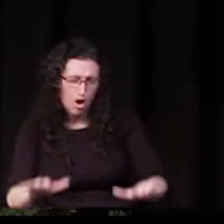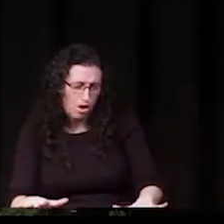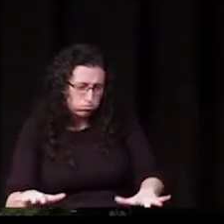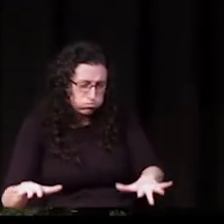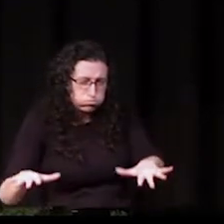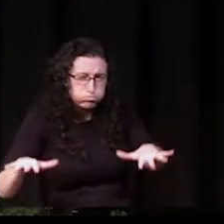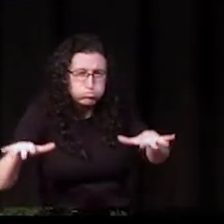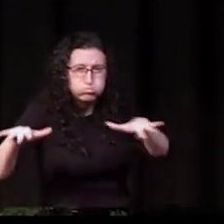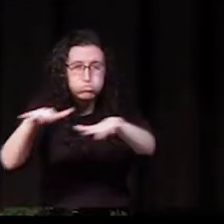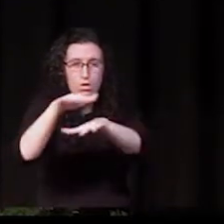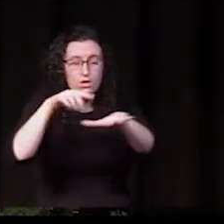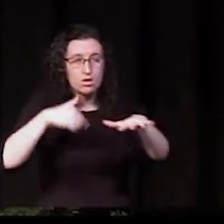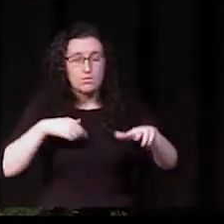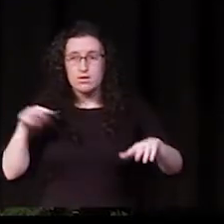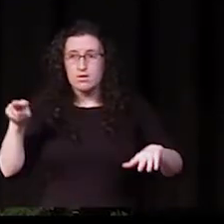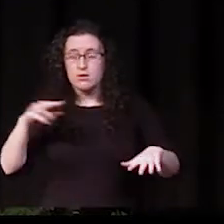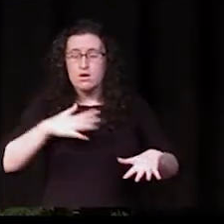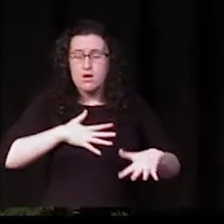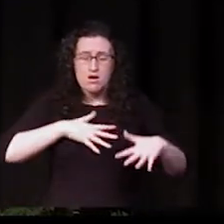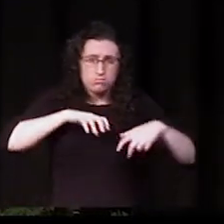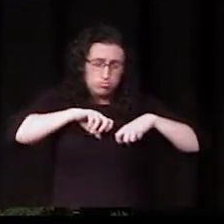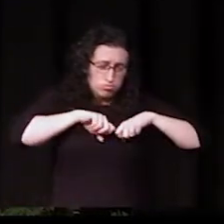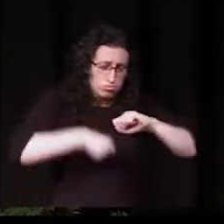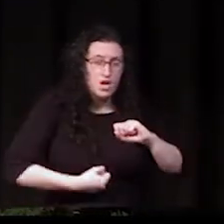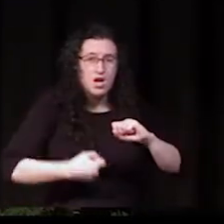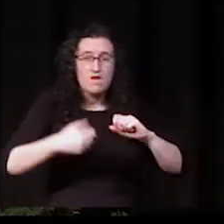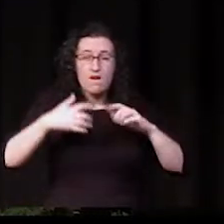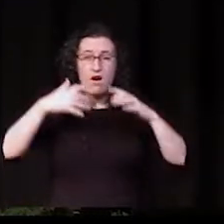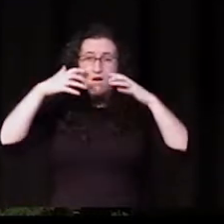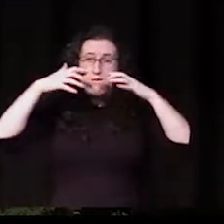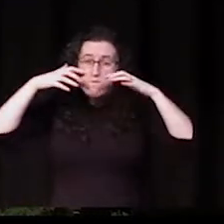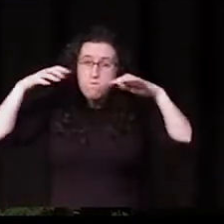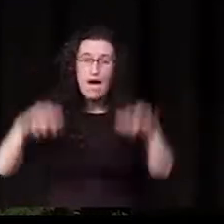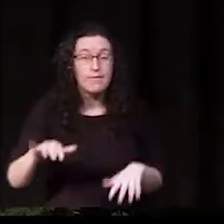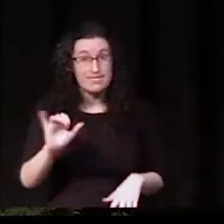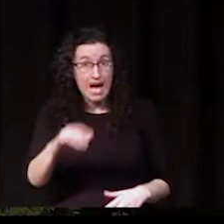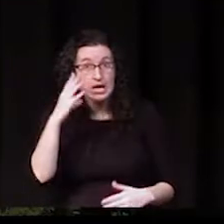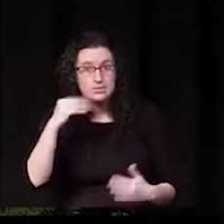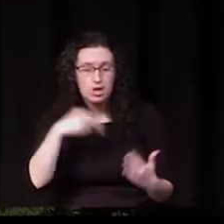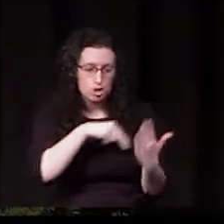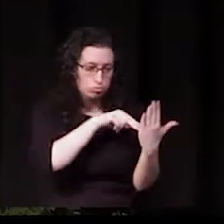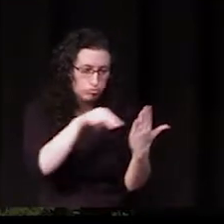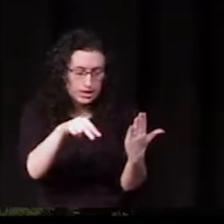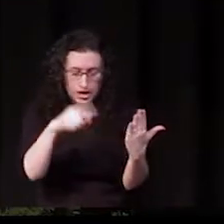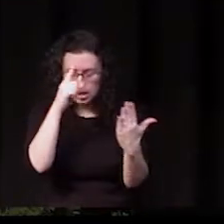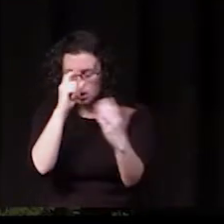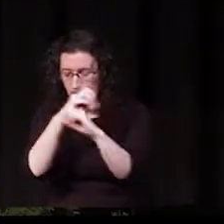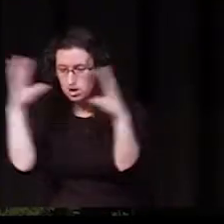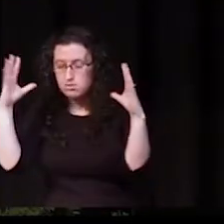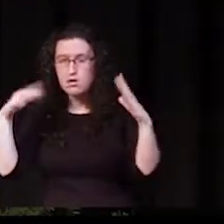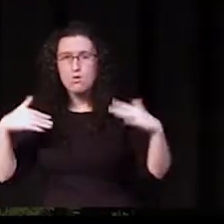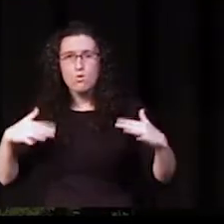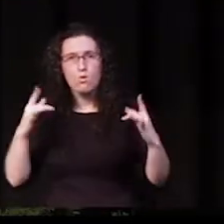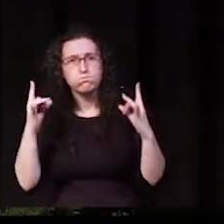I grieved, I wept, it was a visceral experience as I realized that this mist was roiling